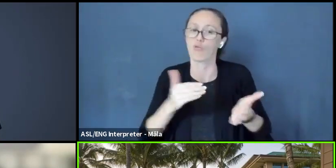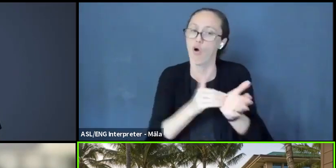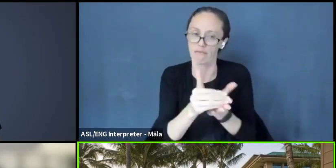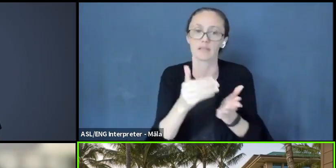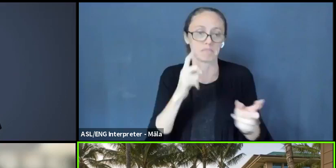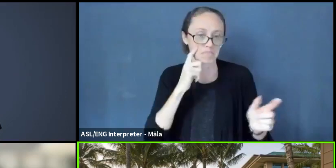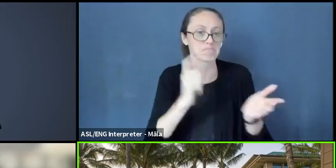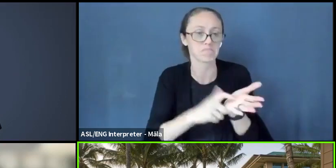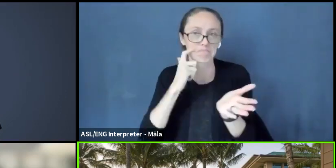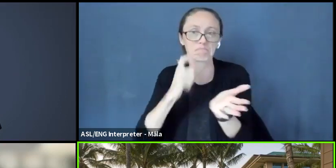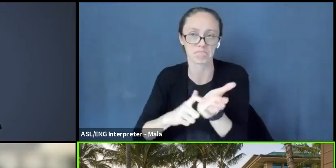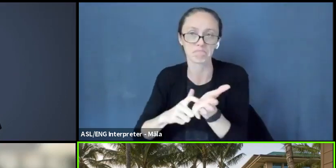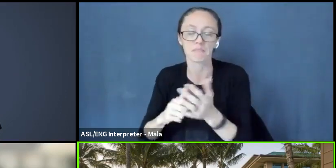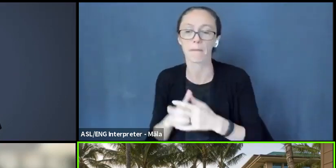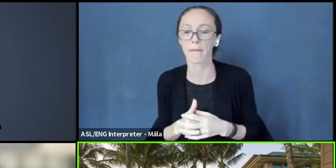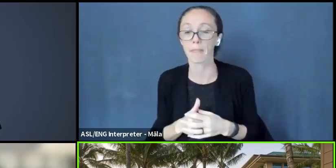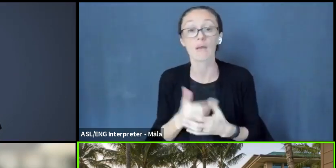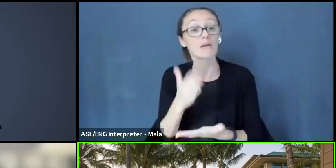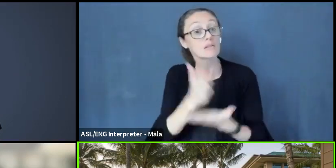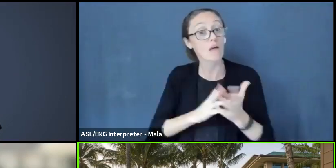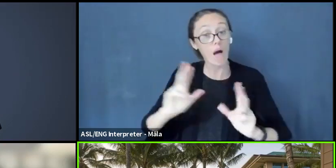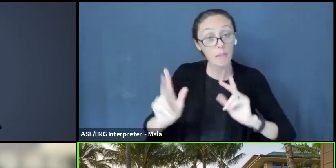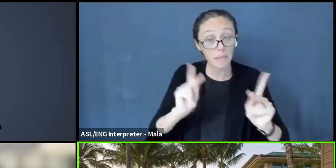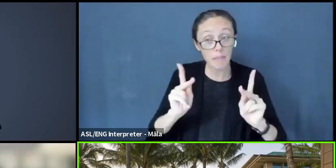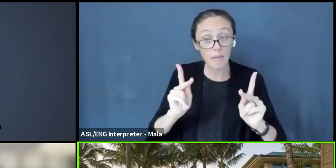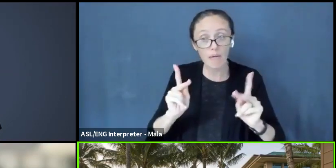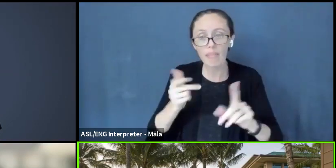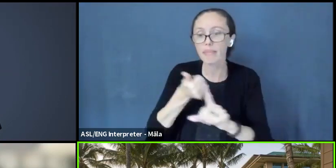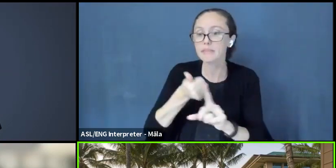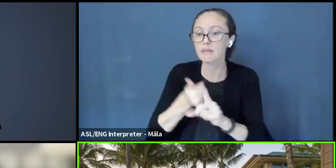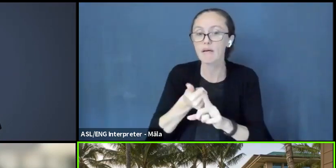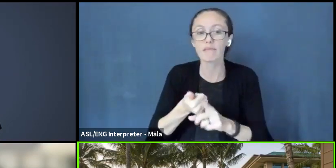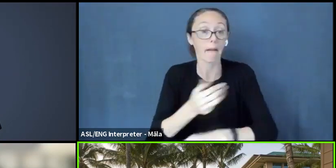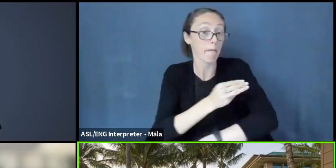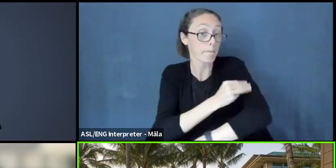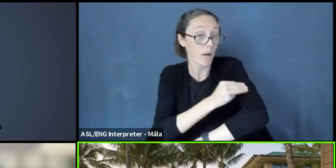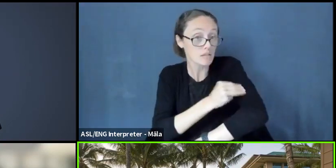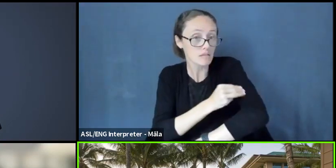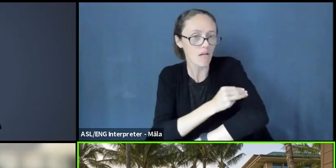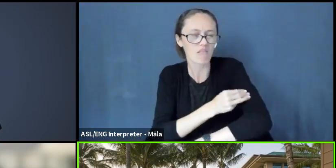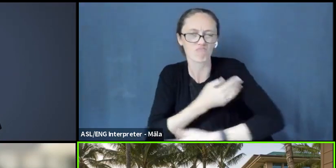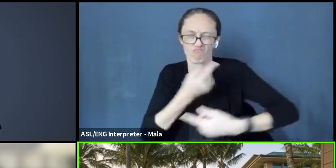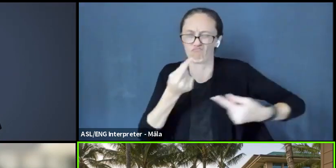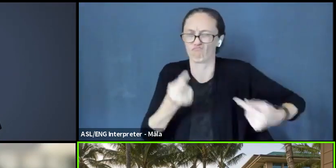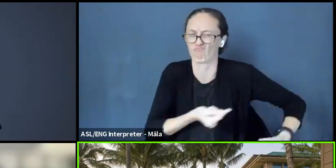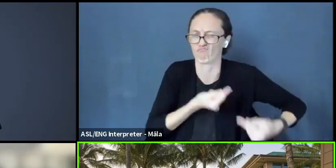Some people continue to have muscle aches and weakness.